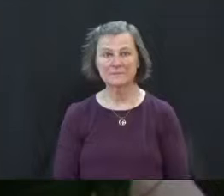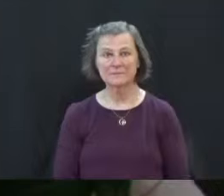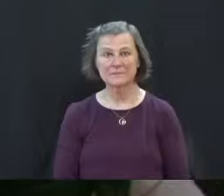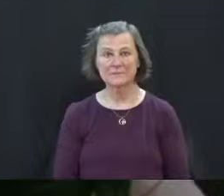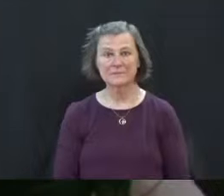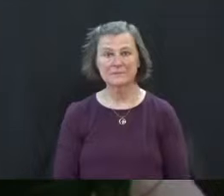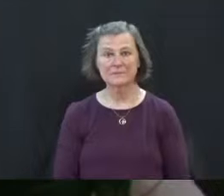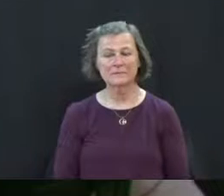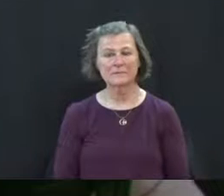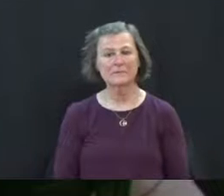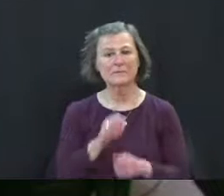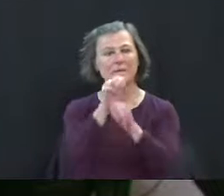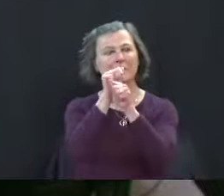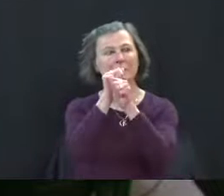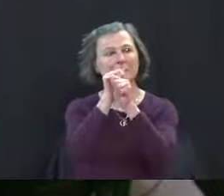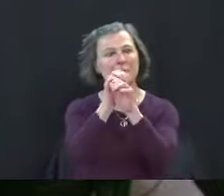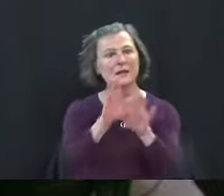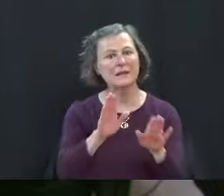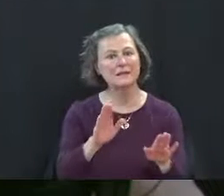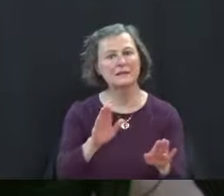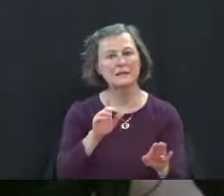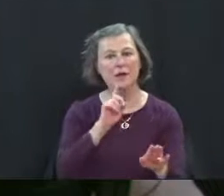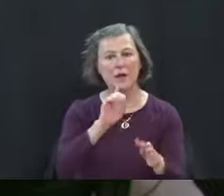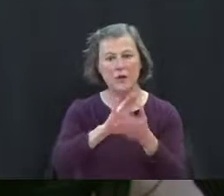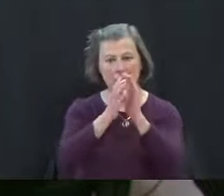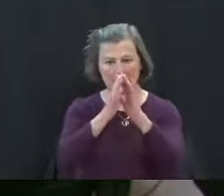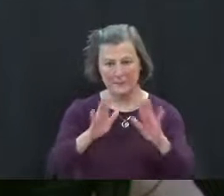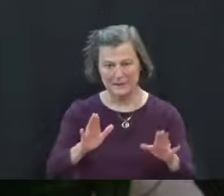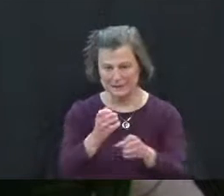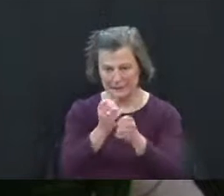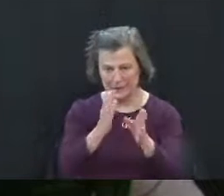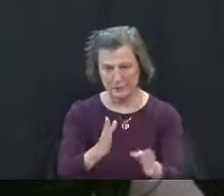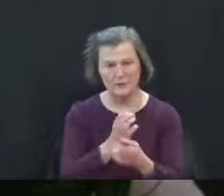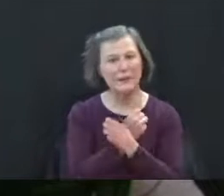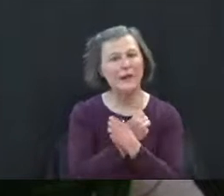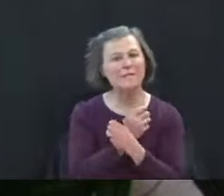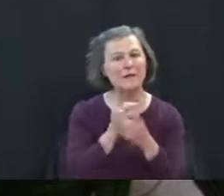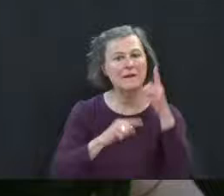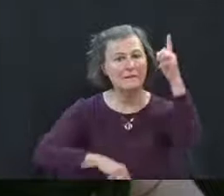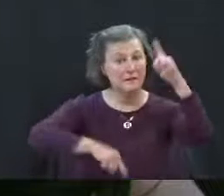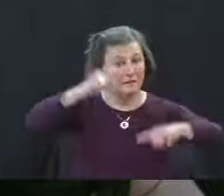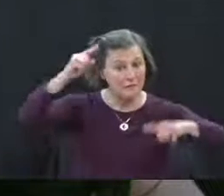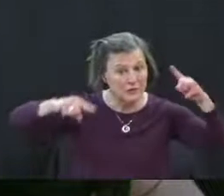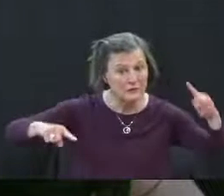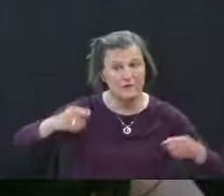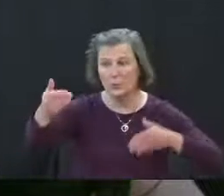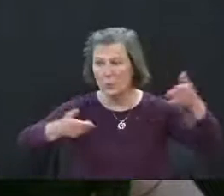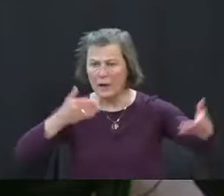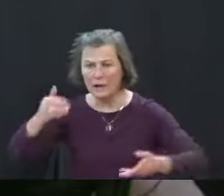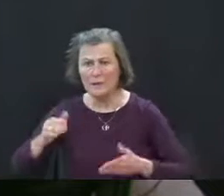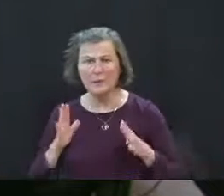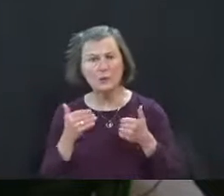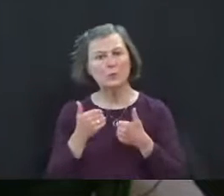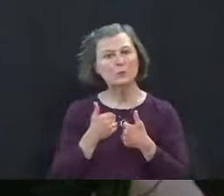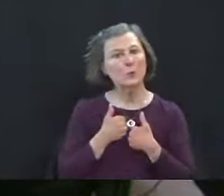Blessed are the peacemakers -- the lovers of diversity, the welcoming souls, the understanding hearts.